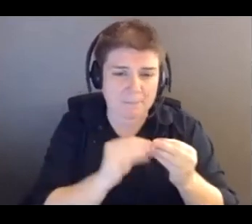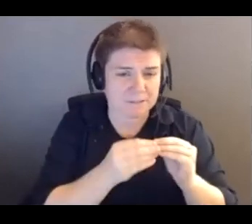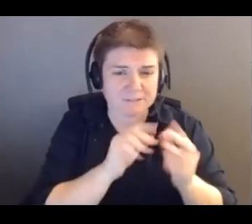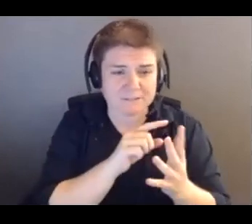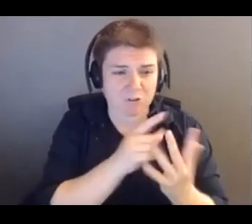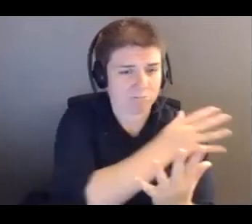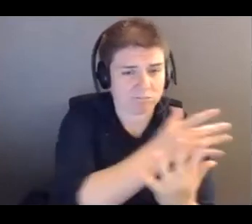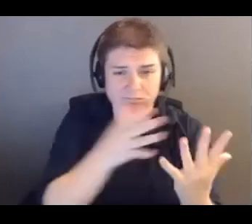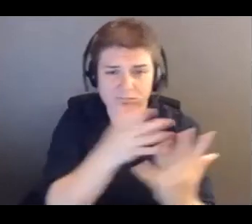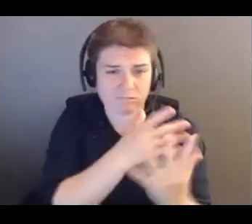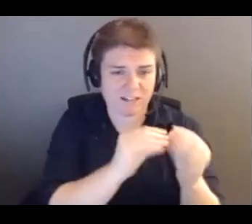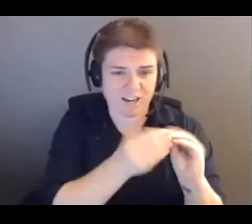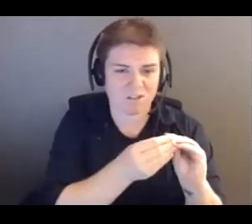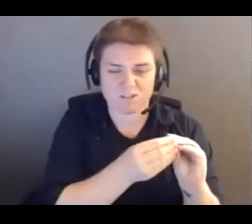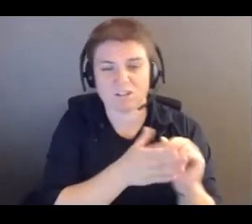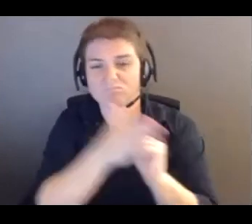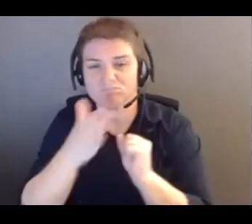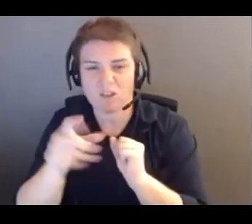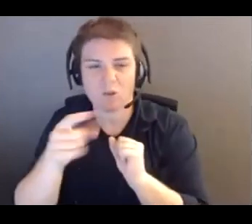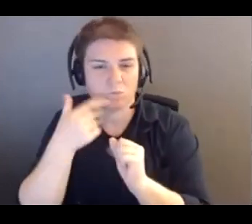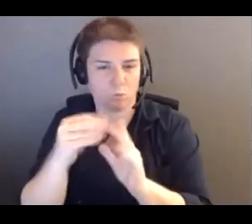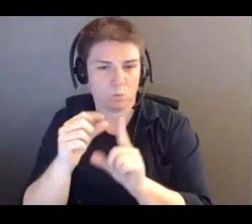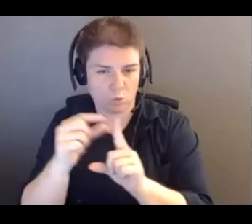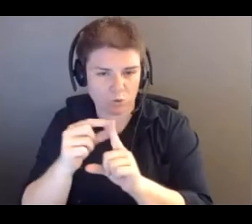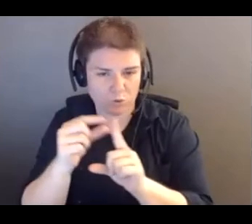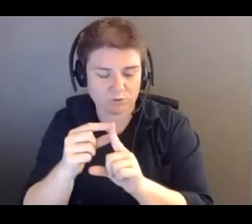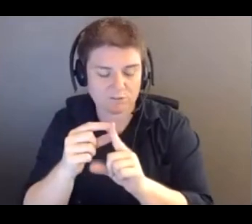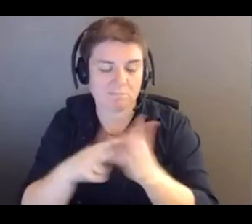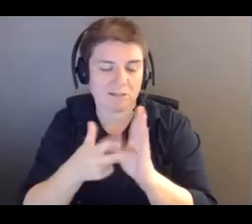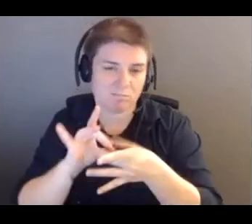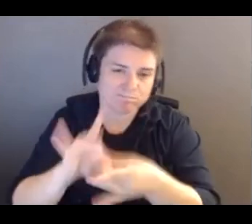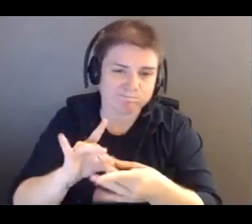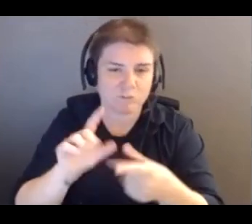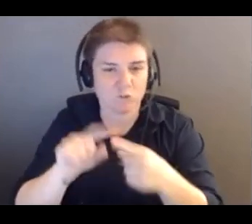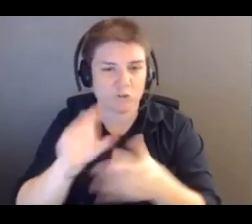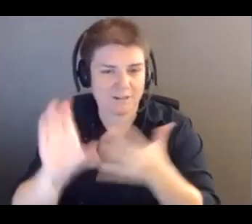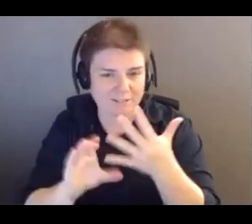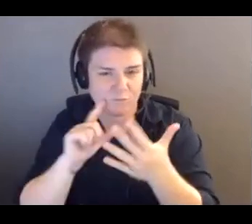tie assessor evaluations even more directly to the criteria of the program, which we believe